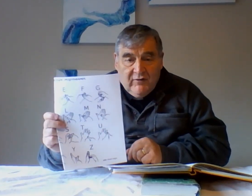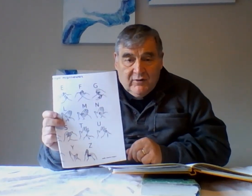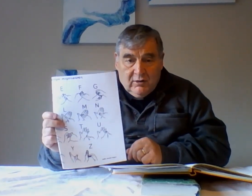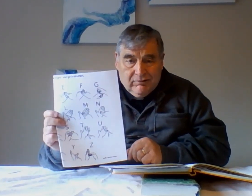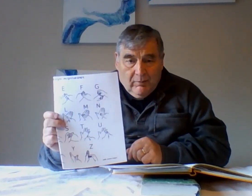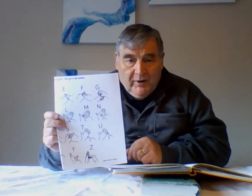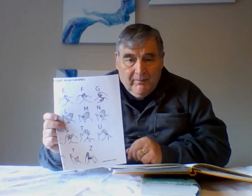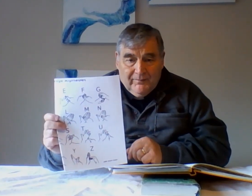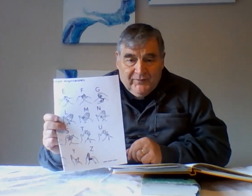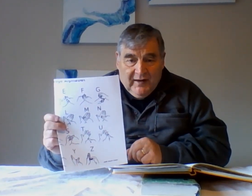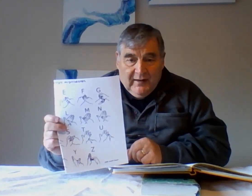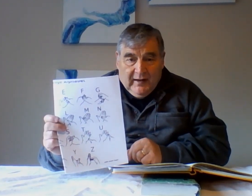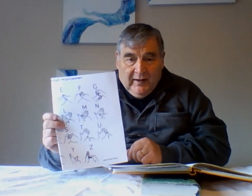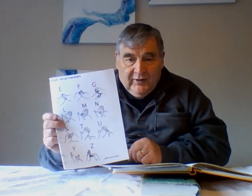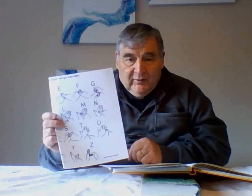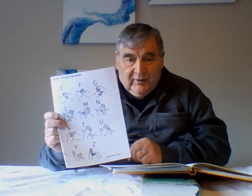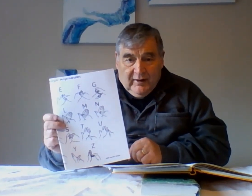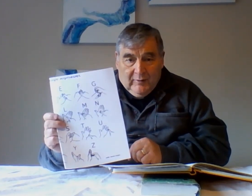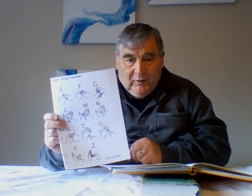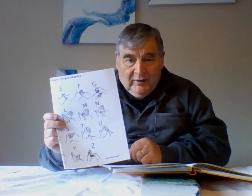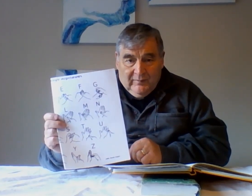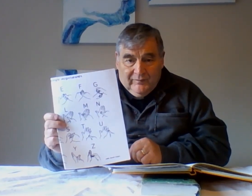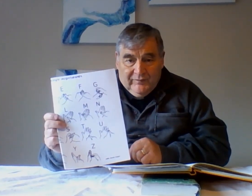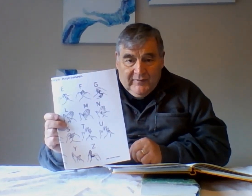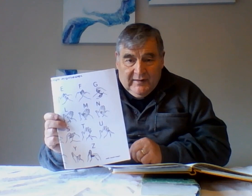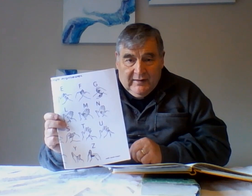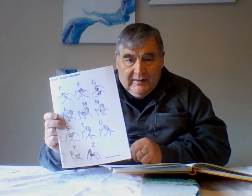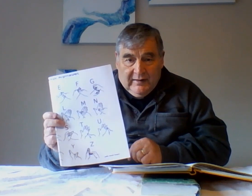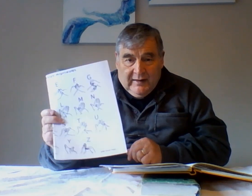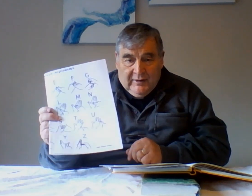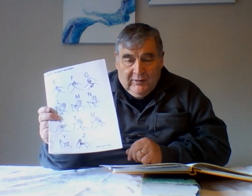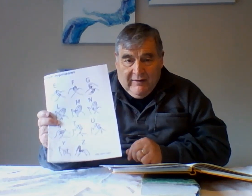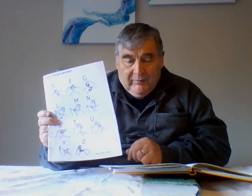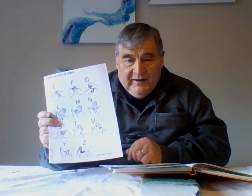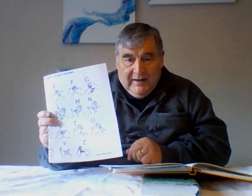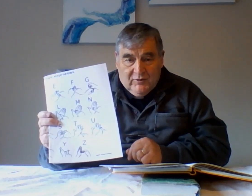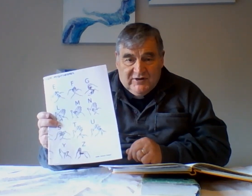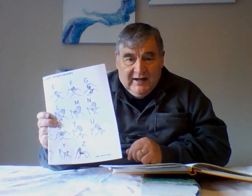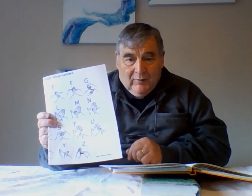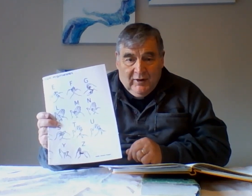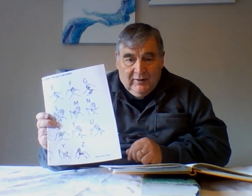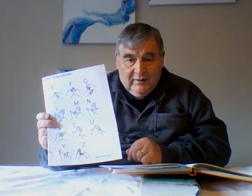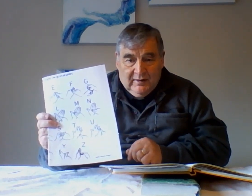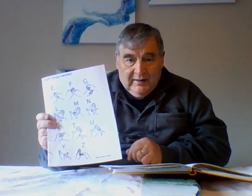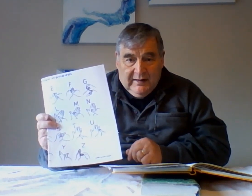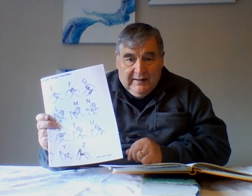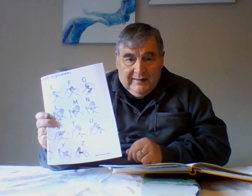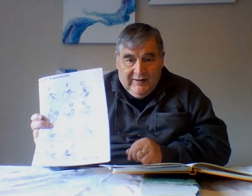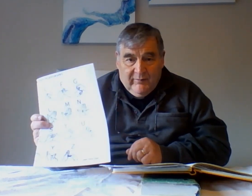you've got a problem and you'd like one, and you haven't been able to get one, give me